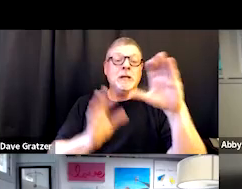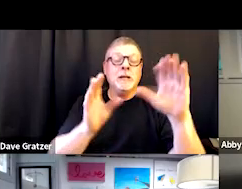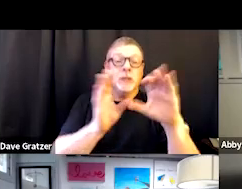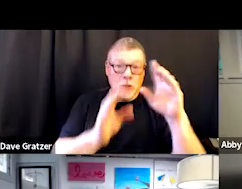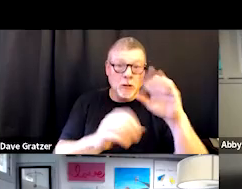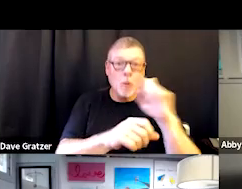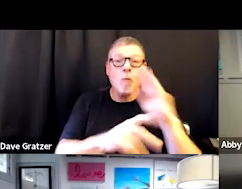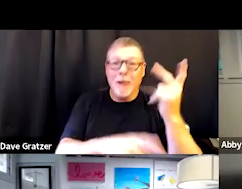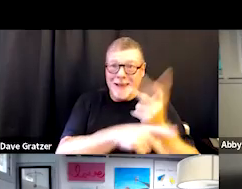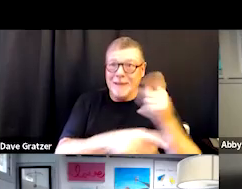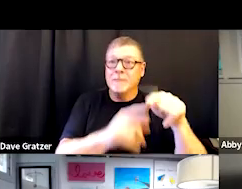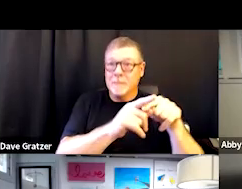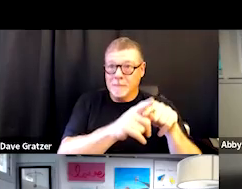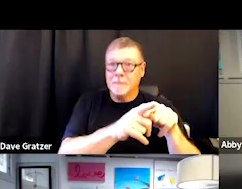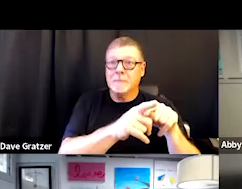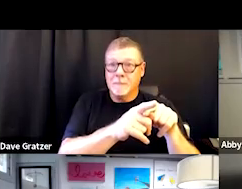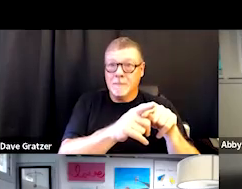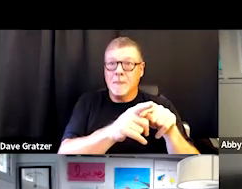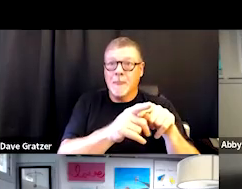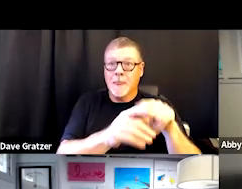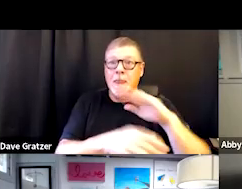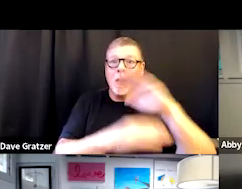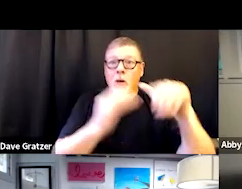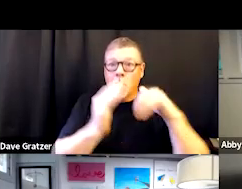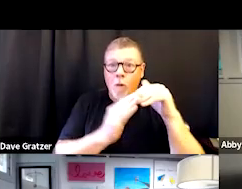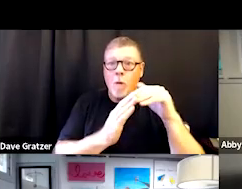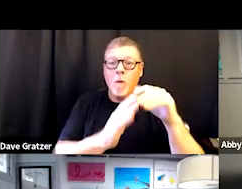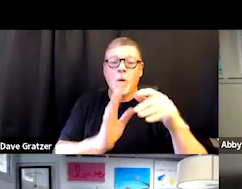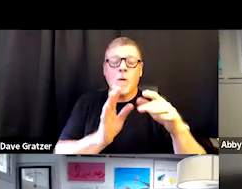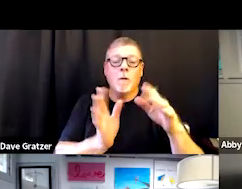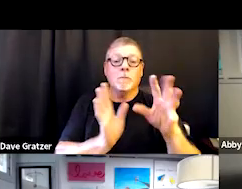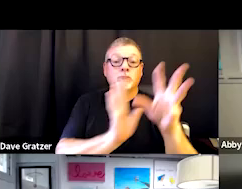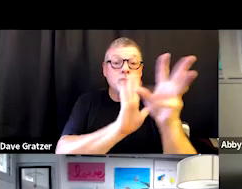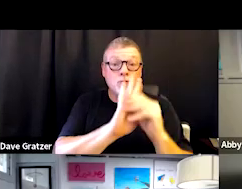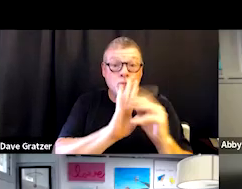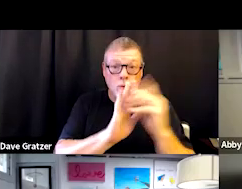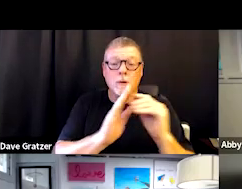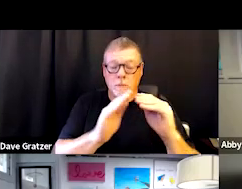So we'll keep all of those recordings up on our playlist. So please, you know,